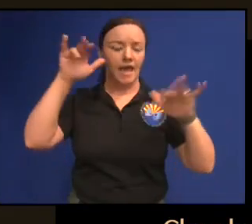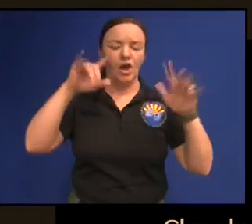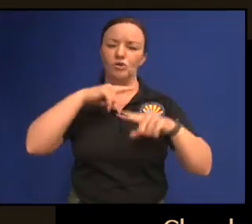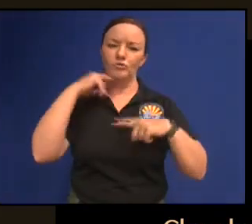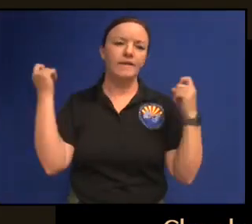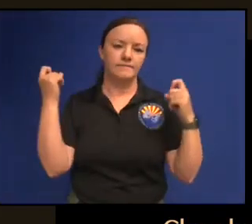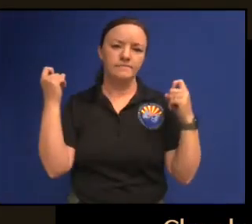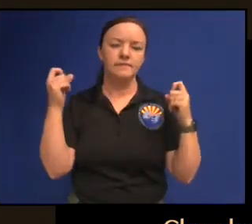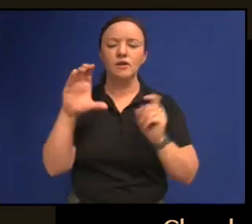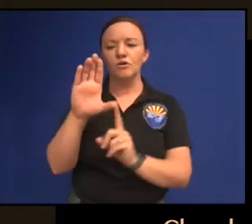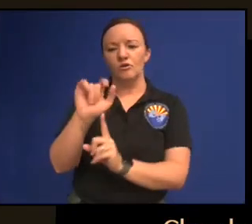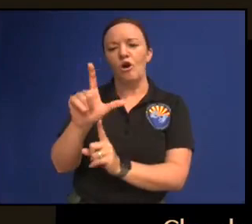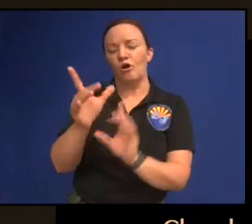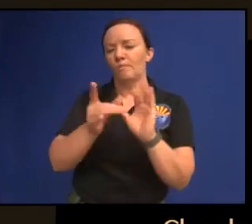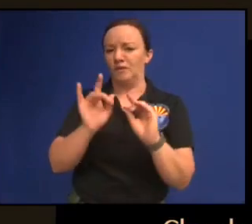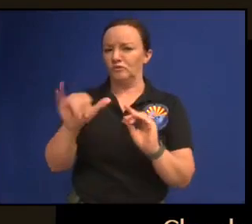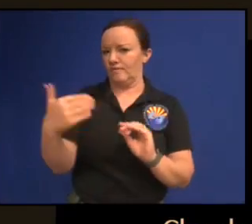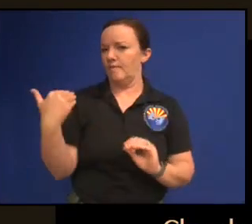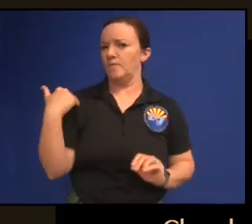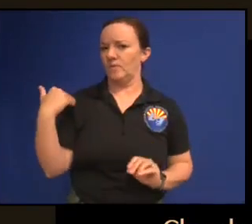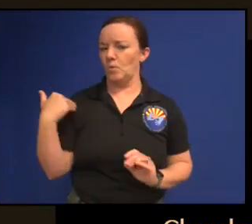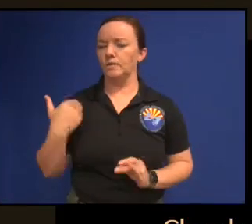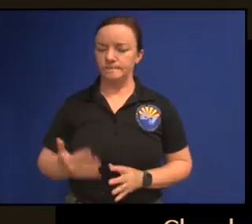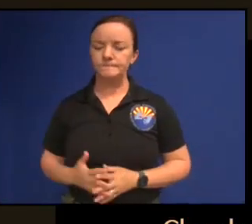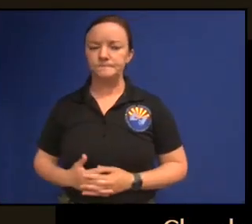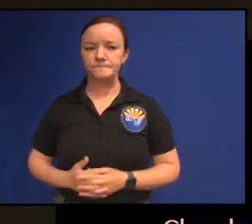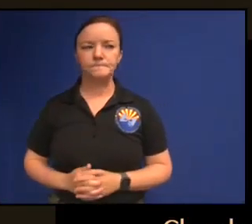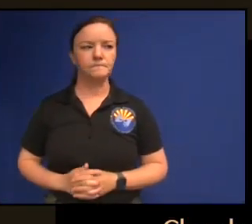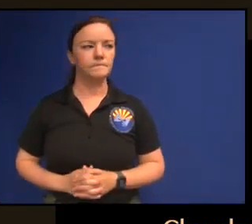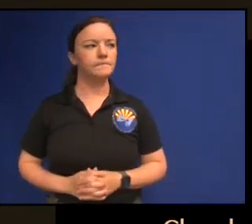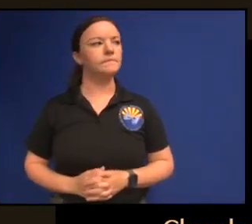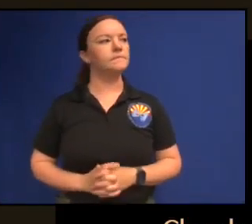SO WE GET INTO FRIDAY, SATURDAY, SUNDAY, WE ARE